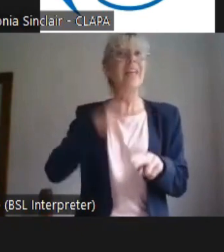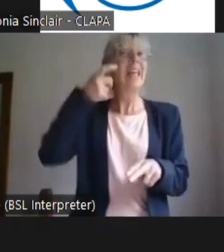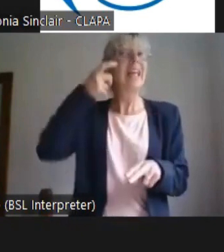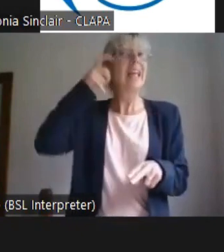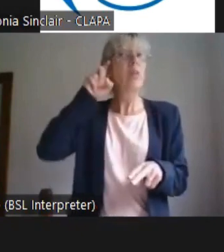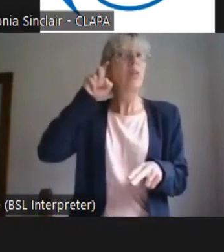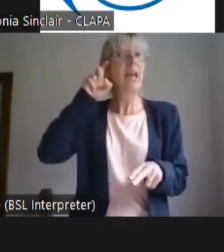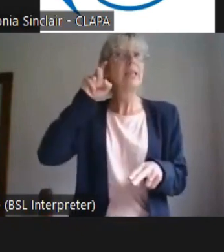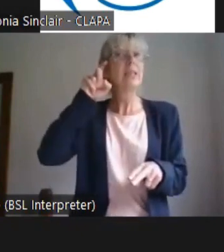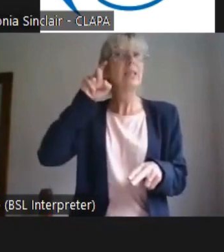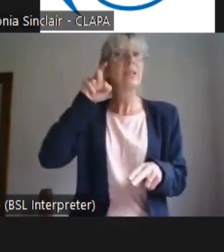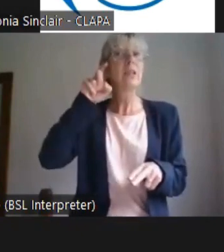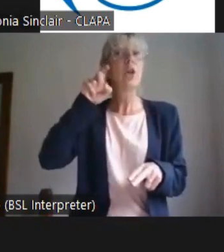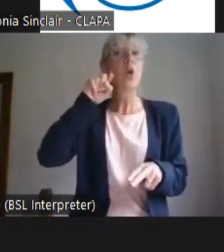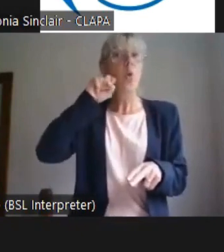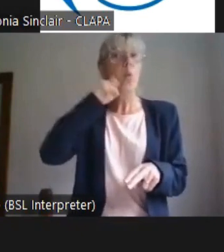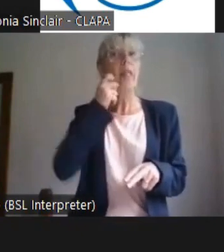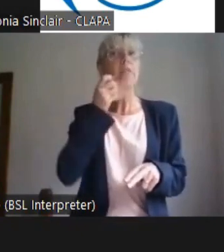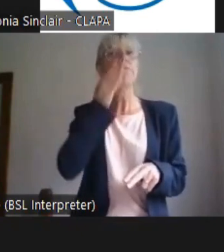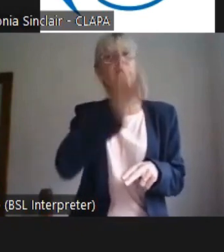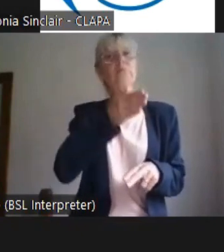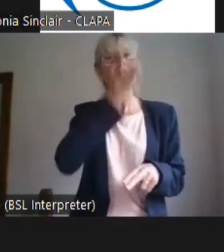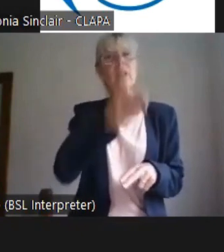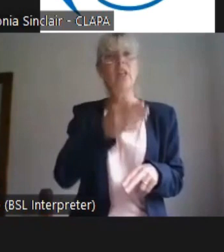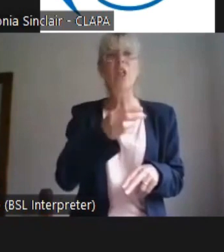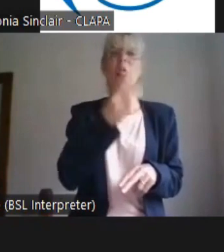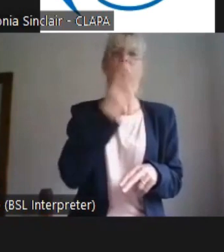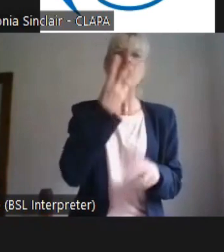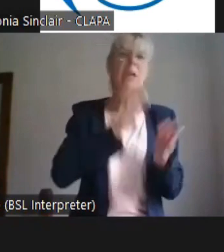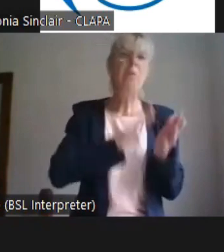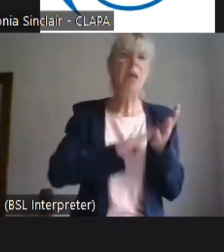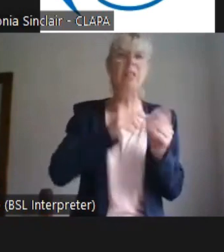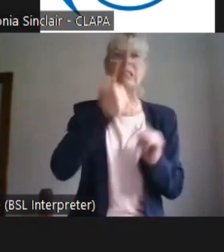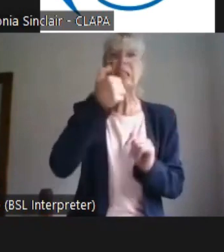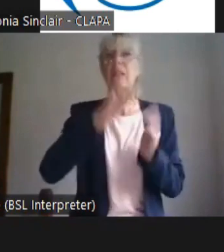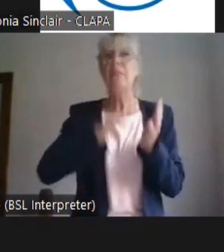sort of fairly often usually sort of three six nine months you'll be sort of followed up just